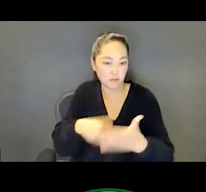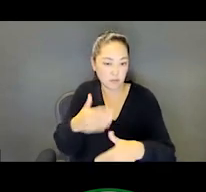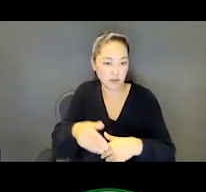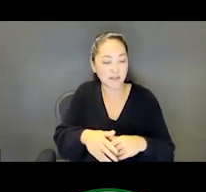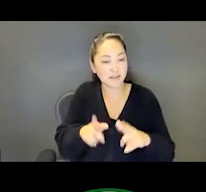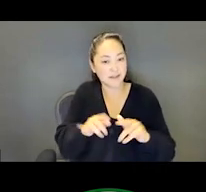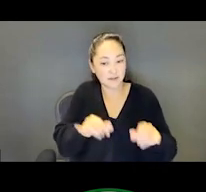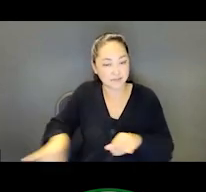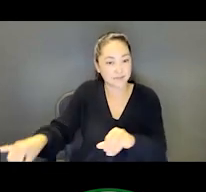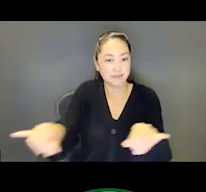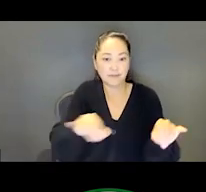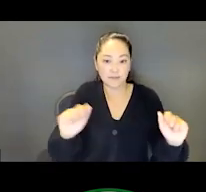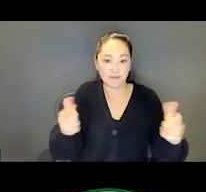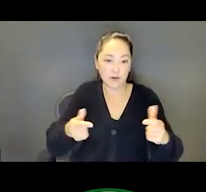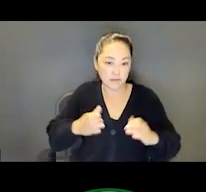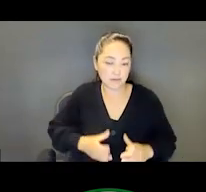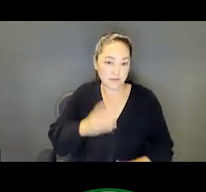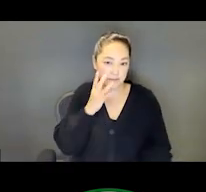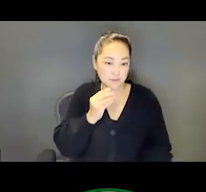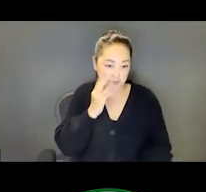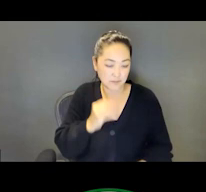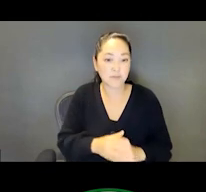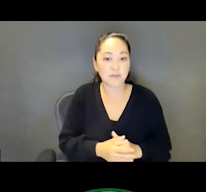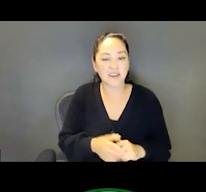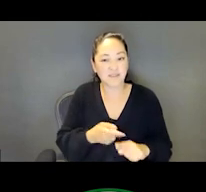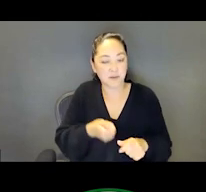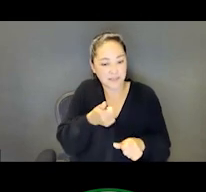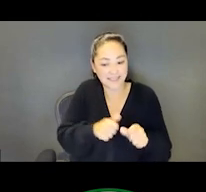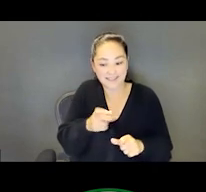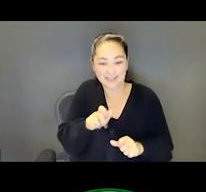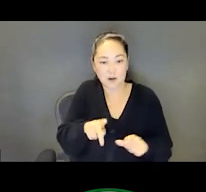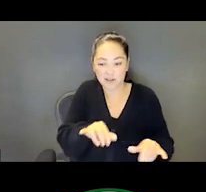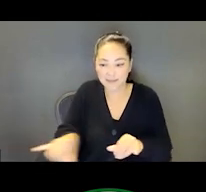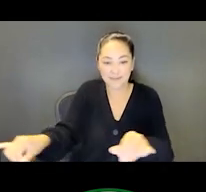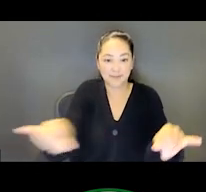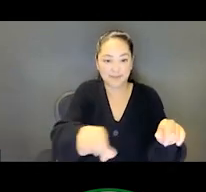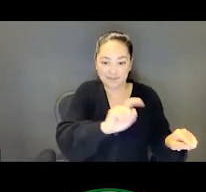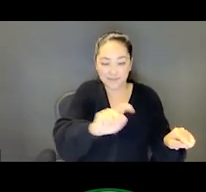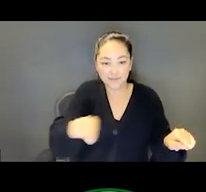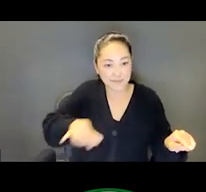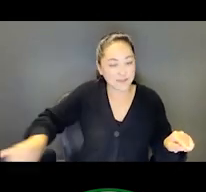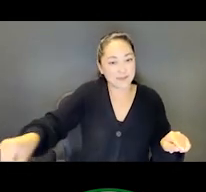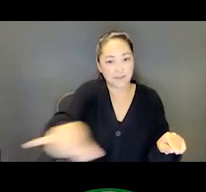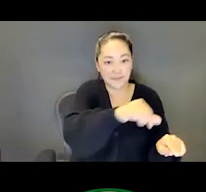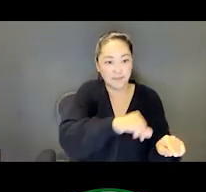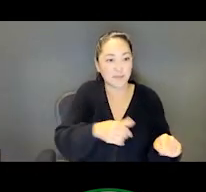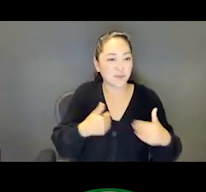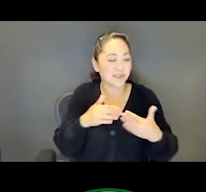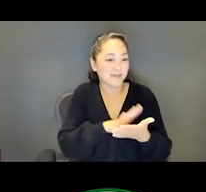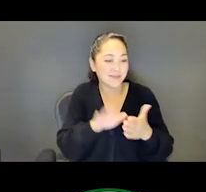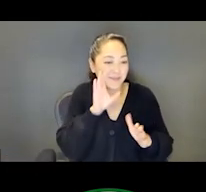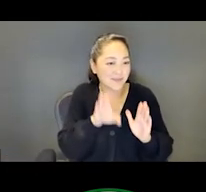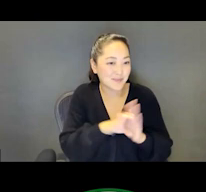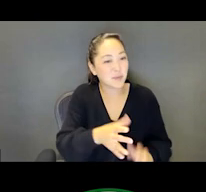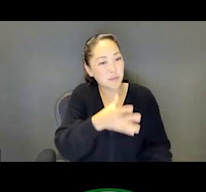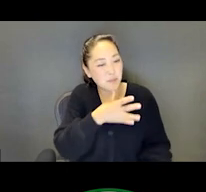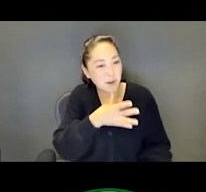we see a nice picture here of a mother with her child in a manual wheelchair in a park.